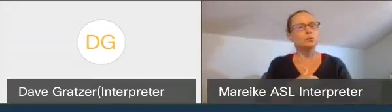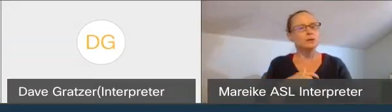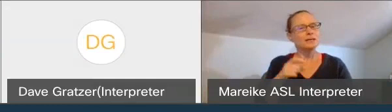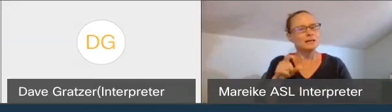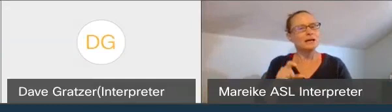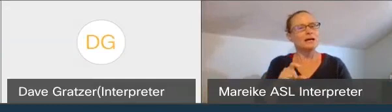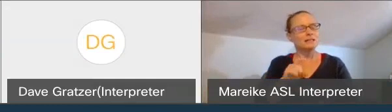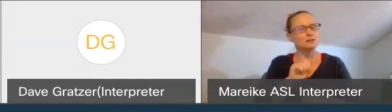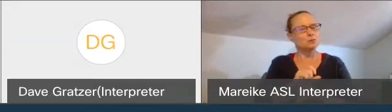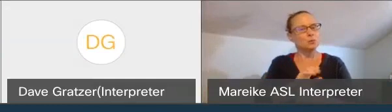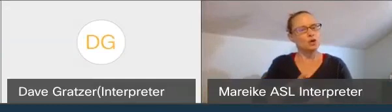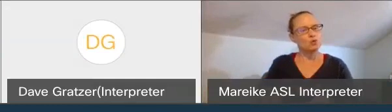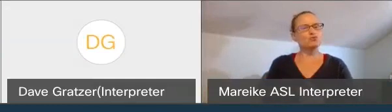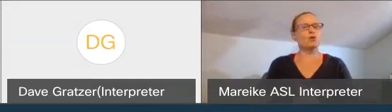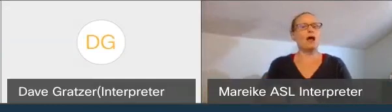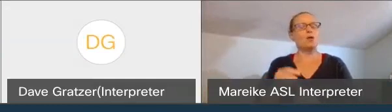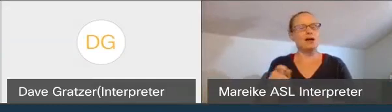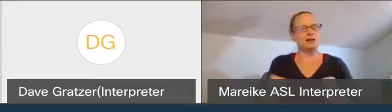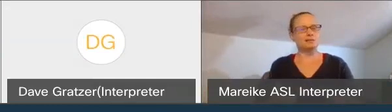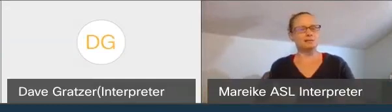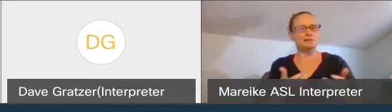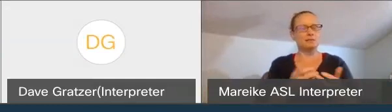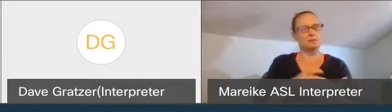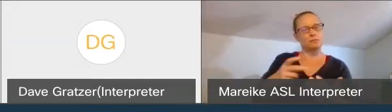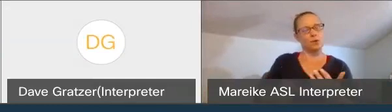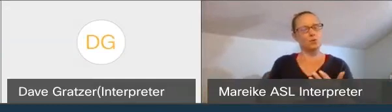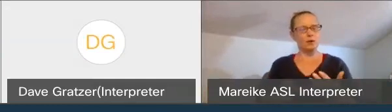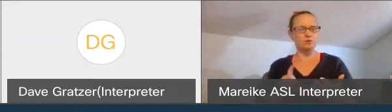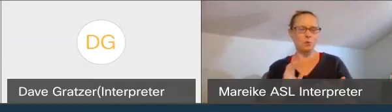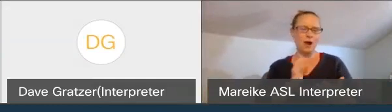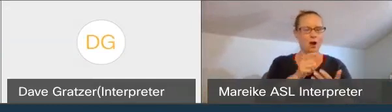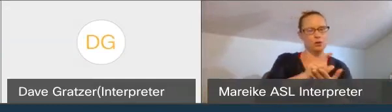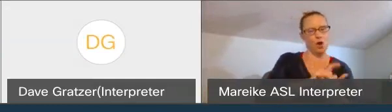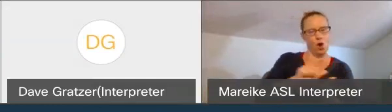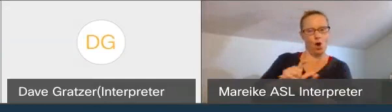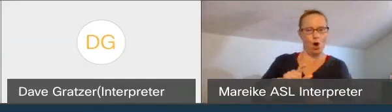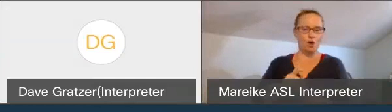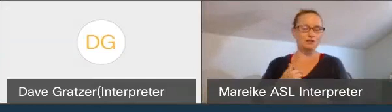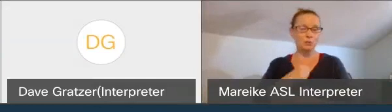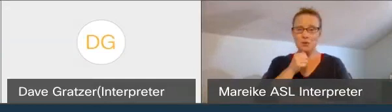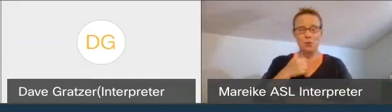and adapt our program in order to fit it legally. And we don't have, uh, sobering center--centers either,